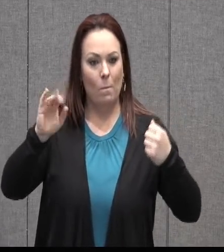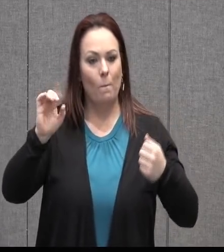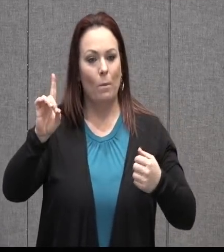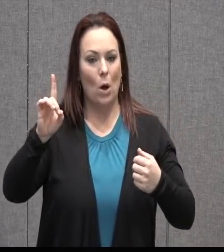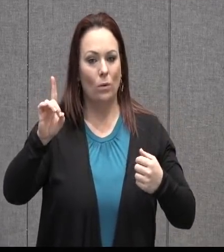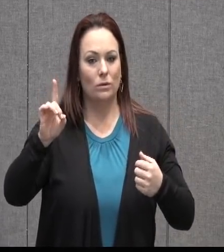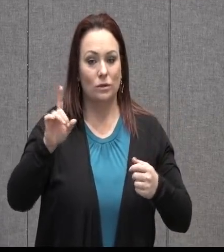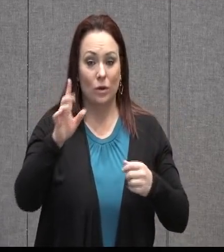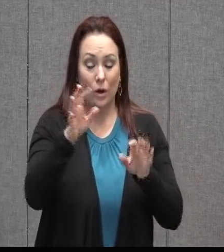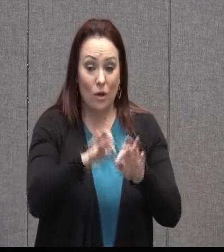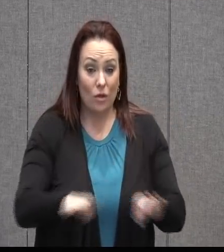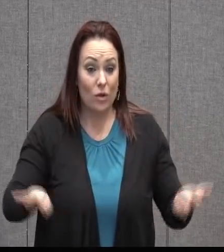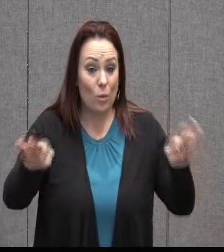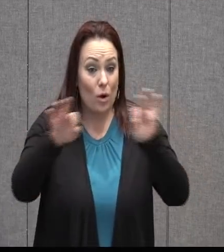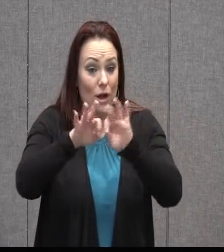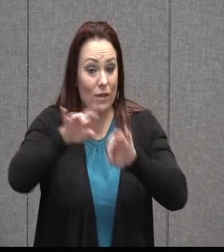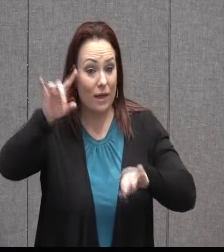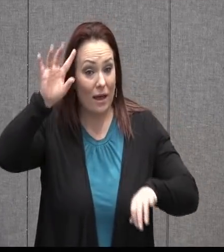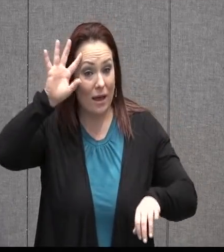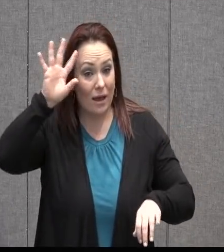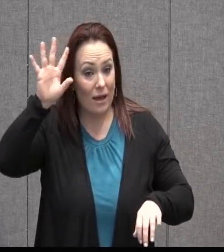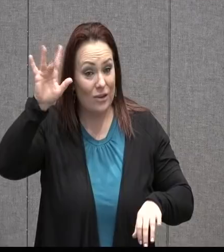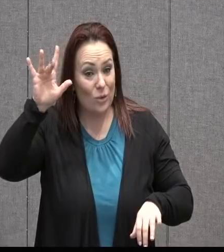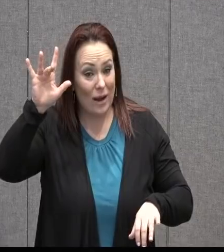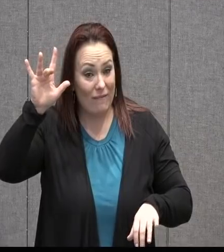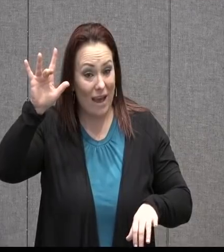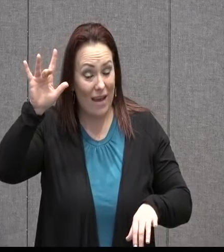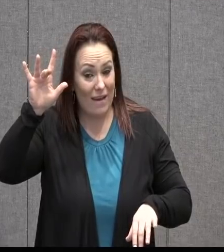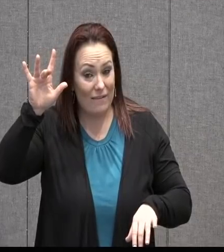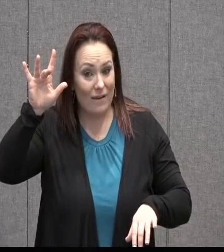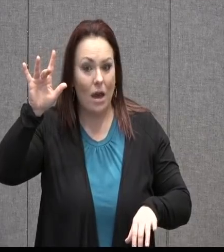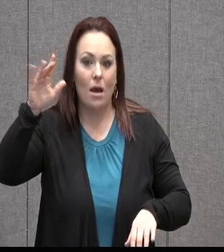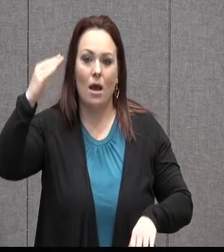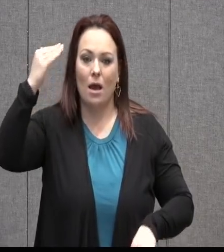You're worth 25, I'm told.